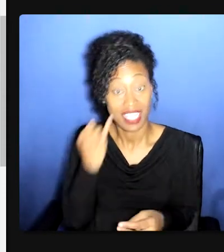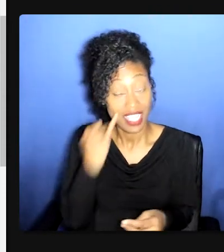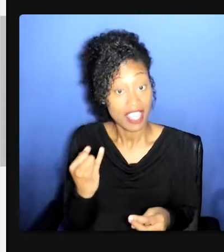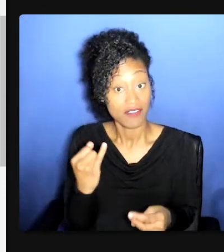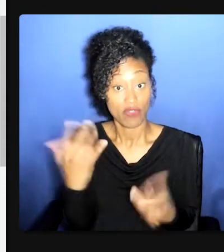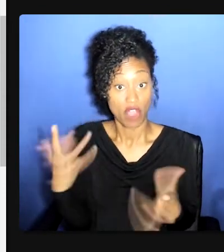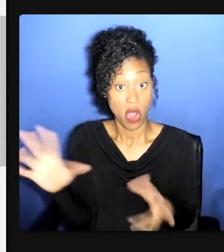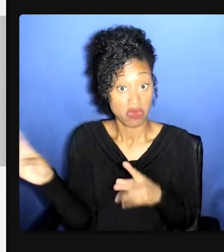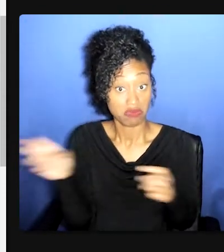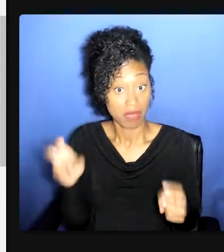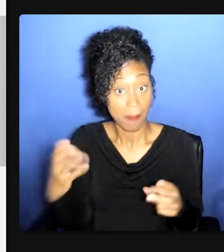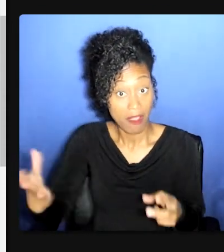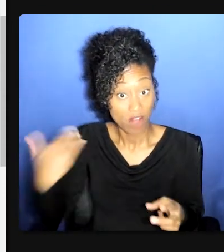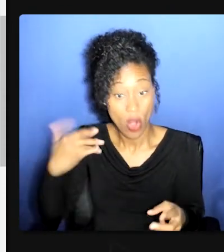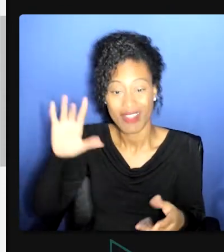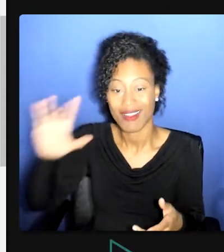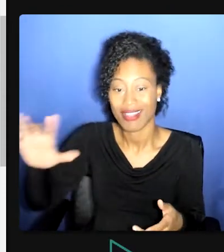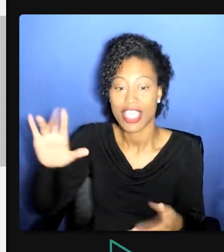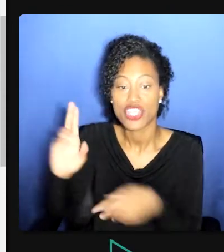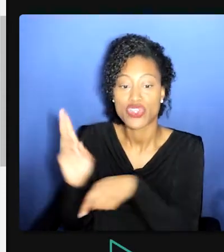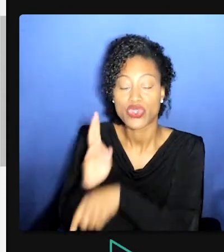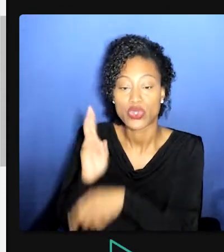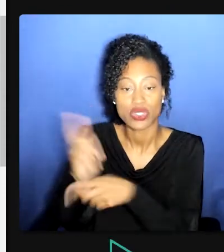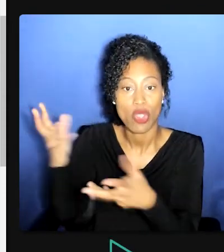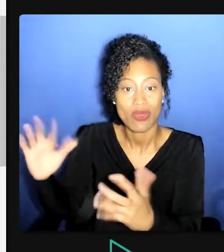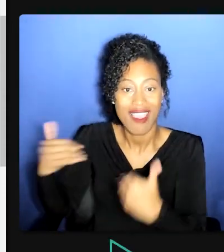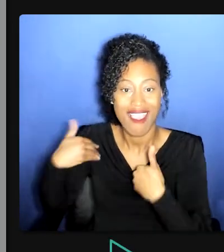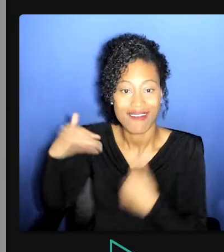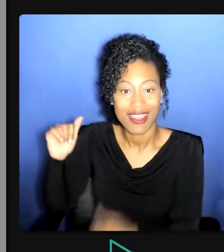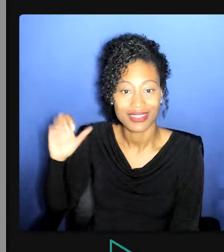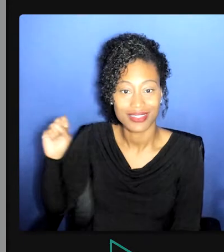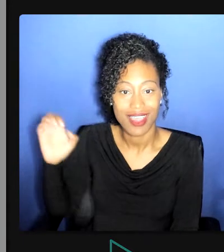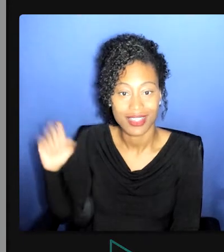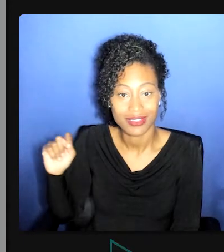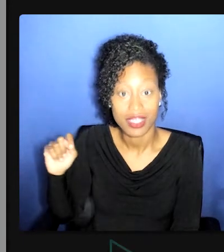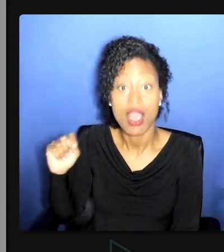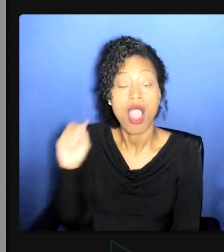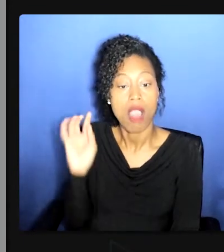If you've already unloaded assets, just click "Use existing assets"